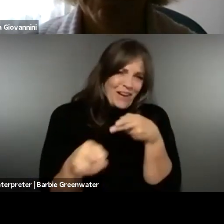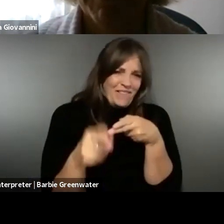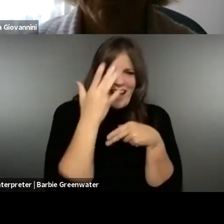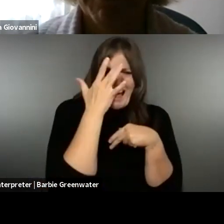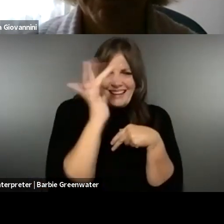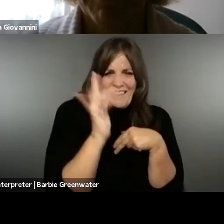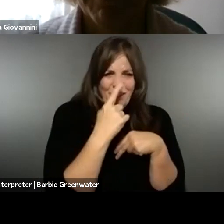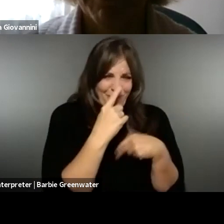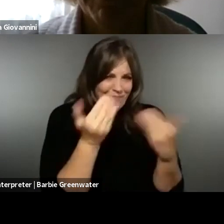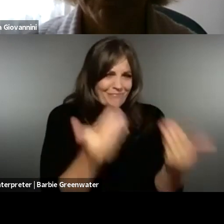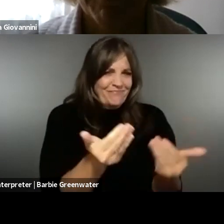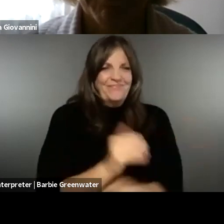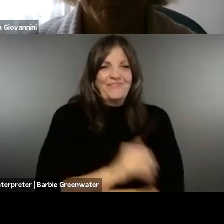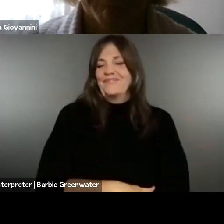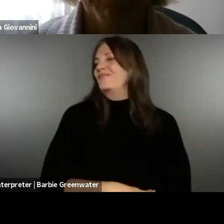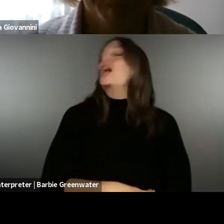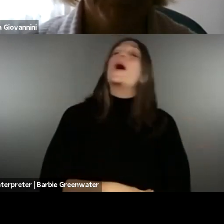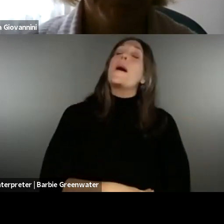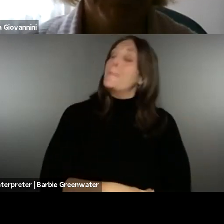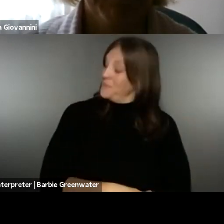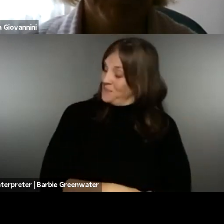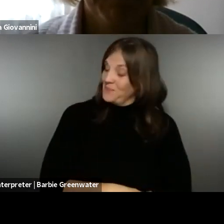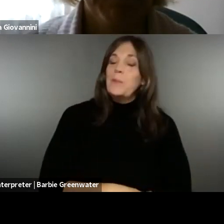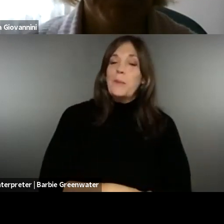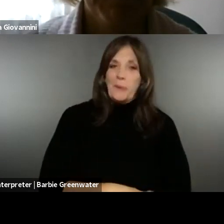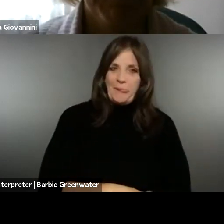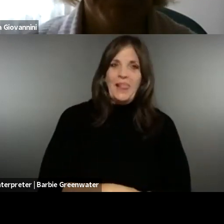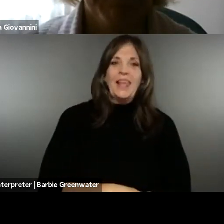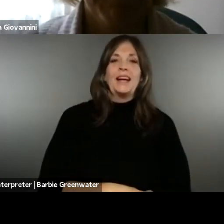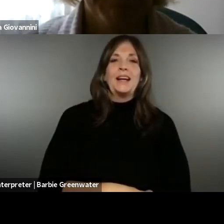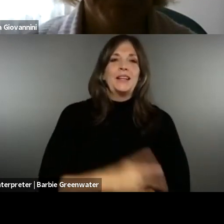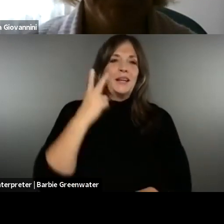Leon who is waving nicely. If I give you a minute to